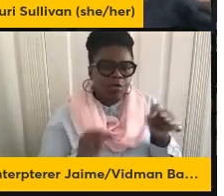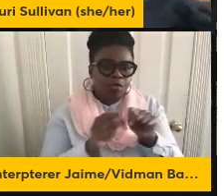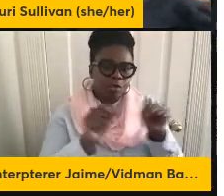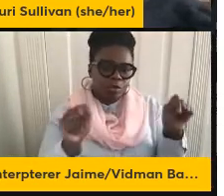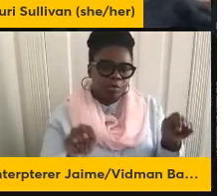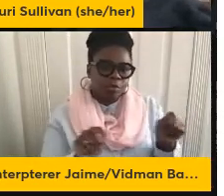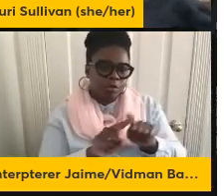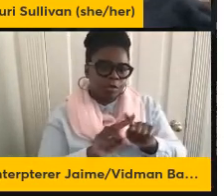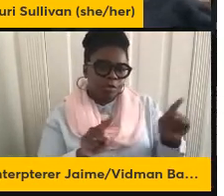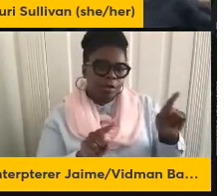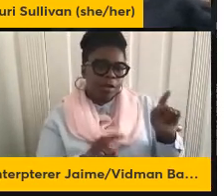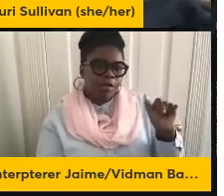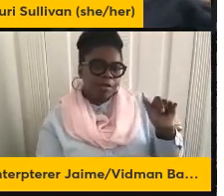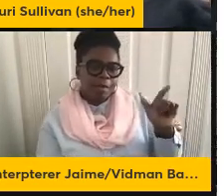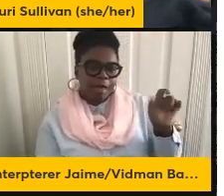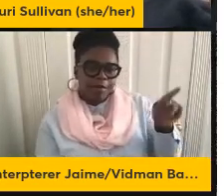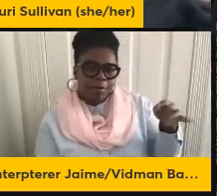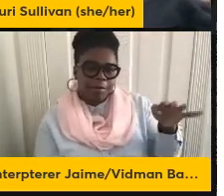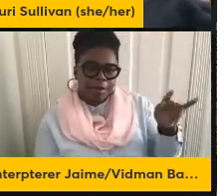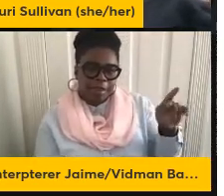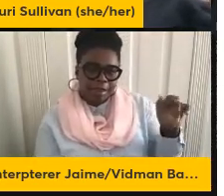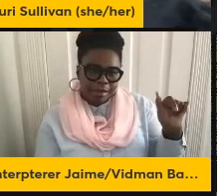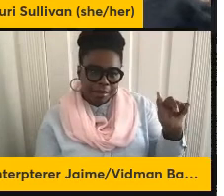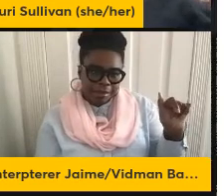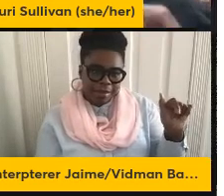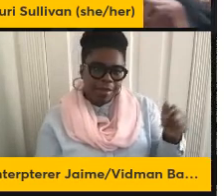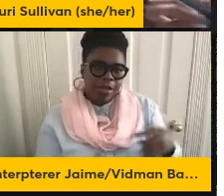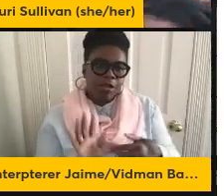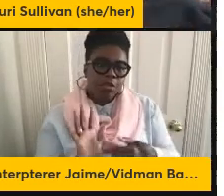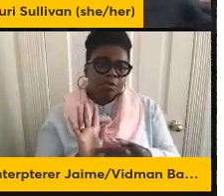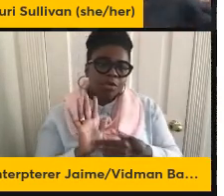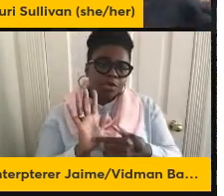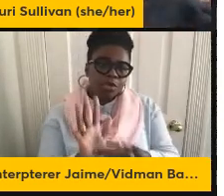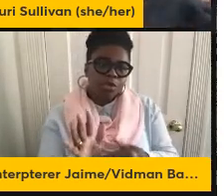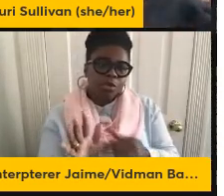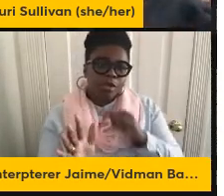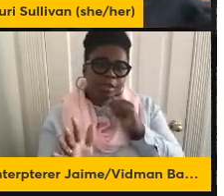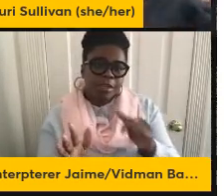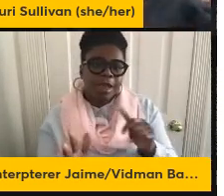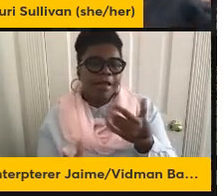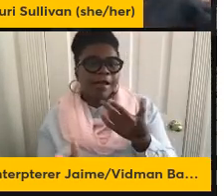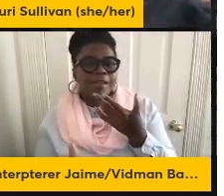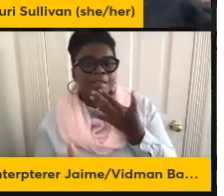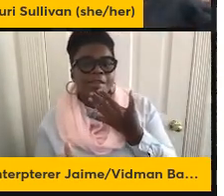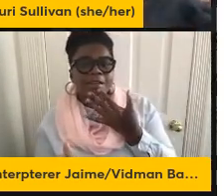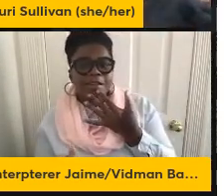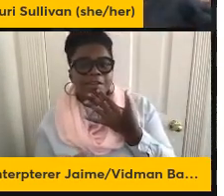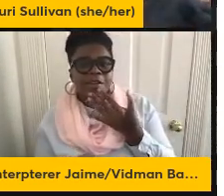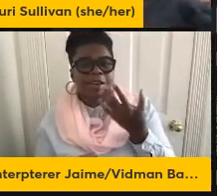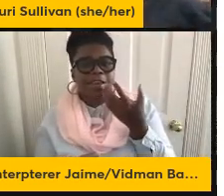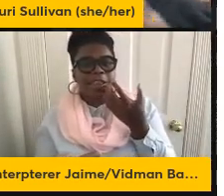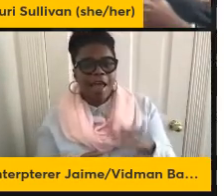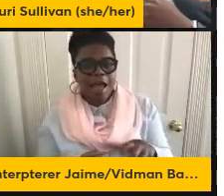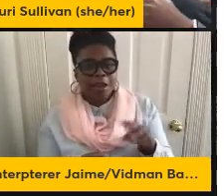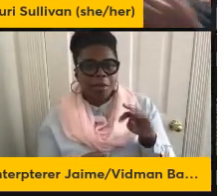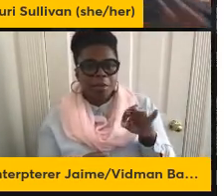the alpha beta T cells is indicated by the not very rich colors that you see in this heat map that corresponded to the full